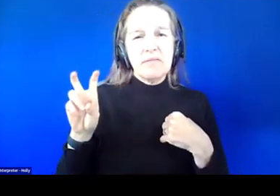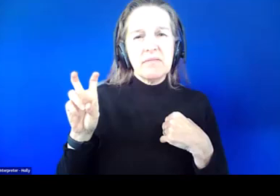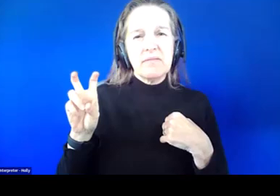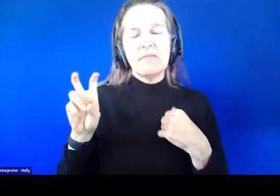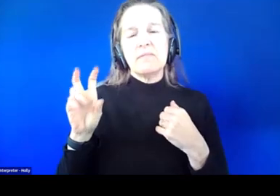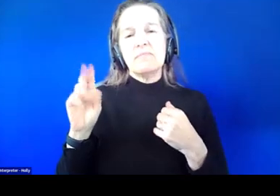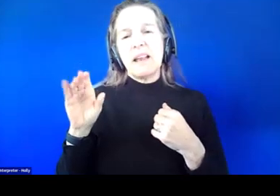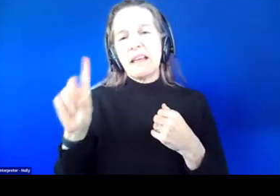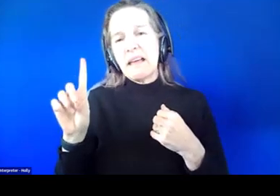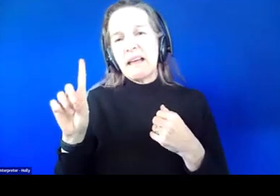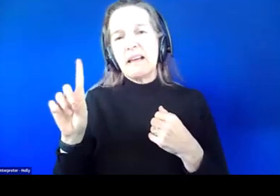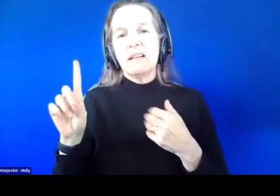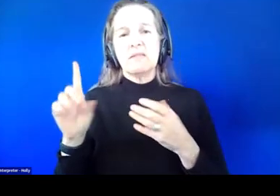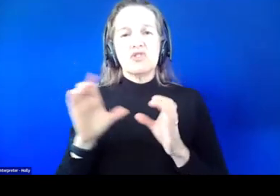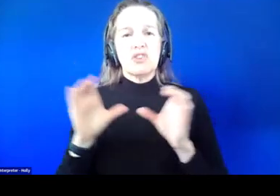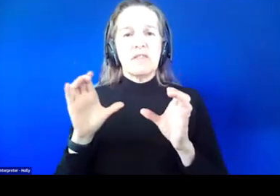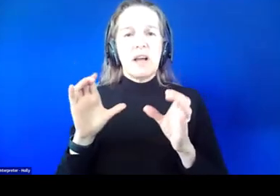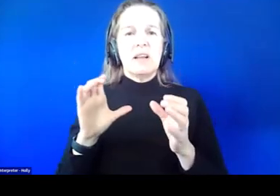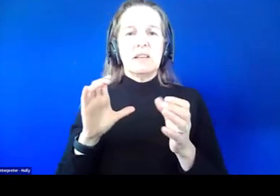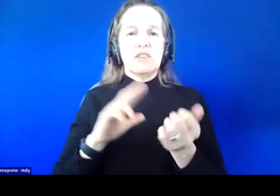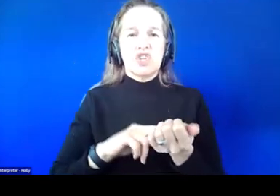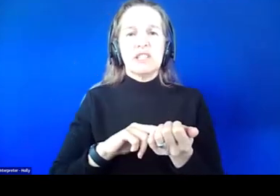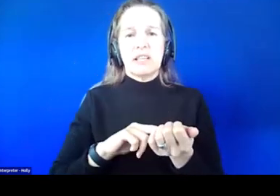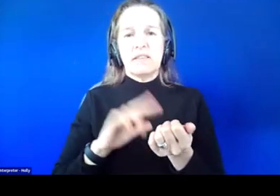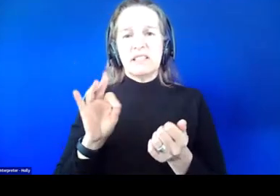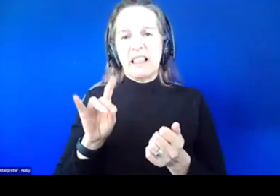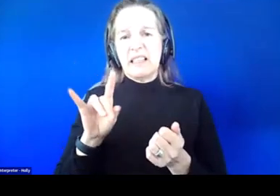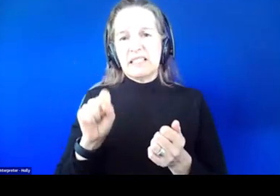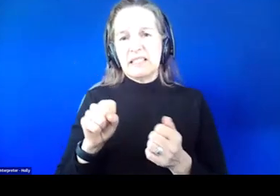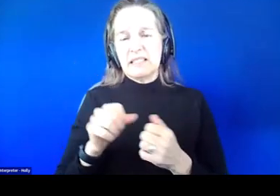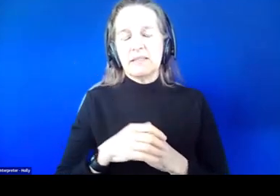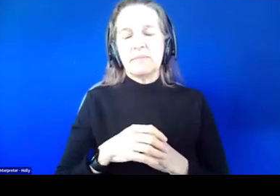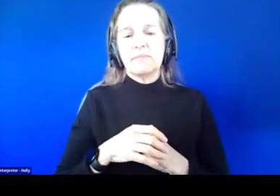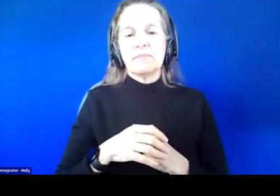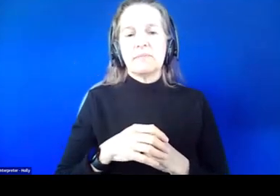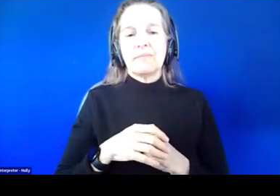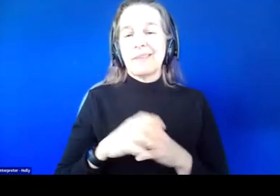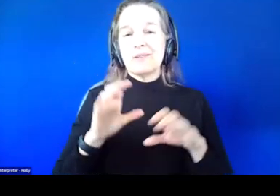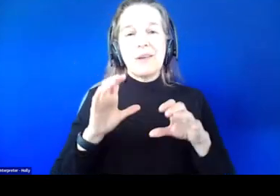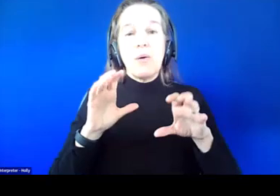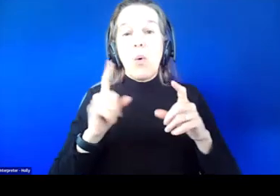nursing facilities statewide, and the details of where they're located in each